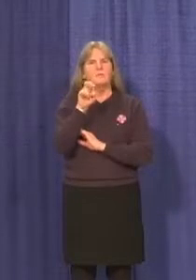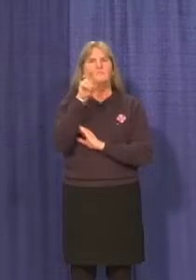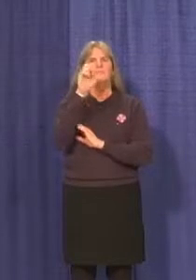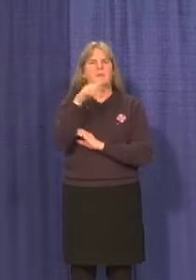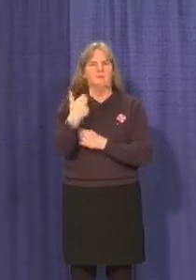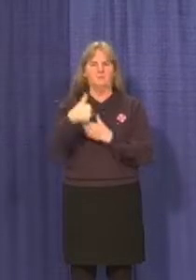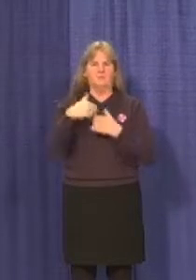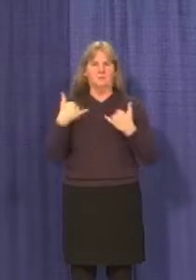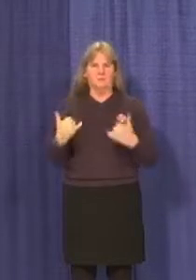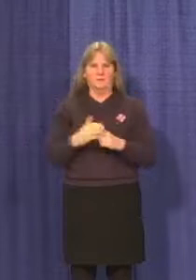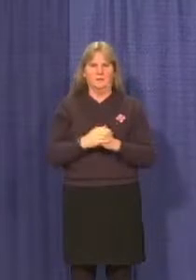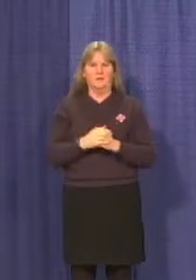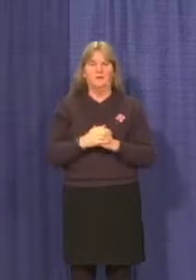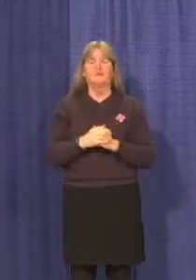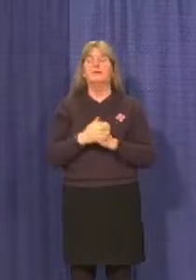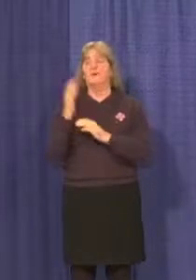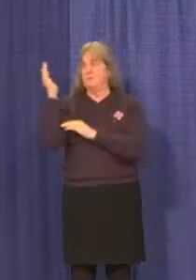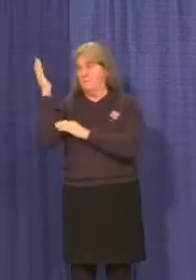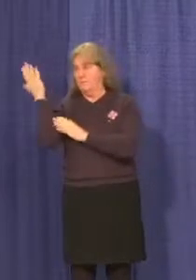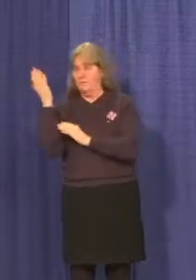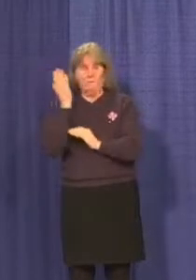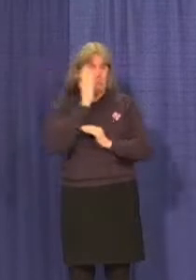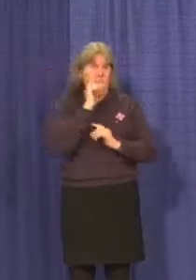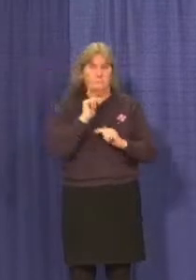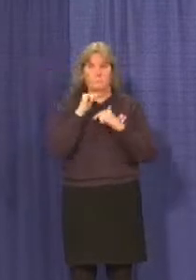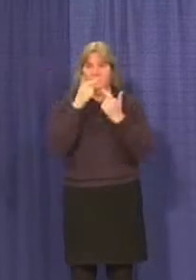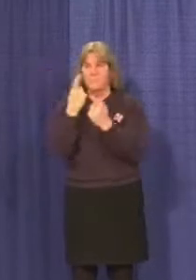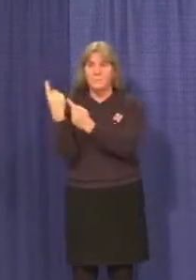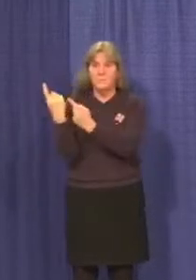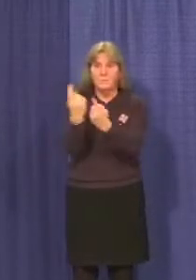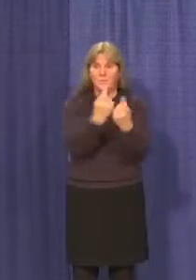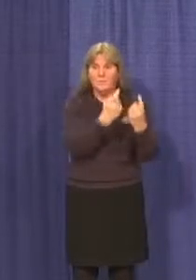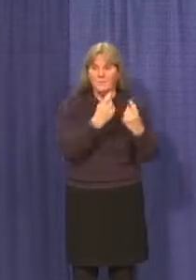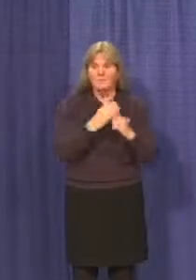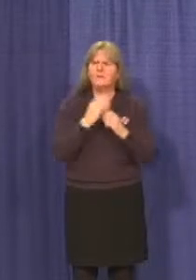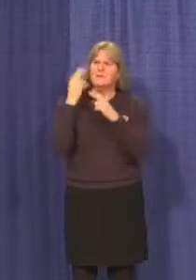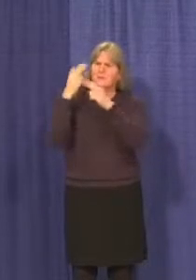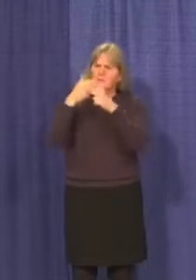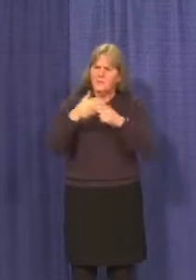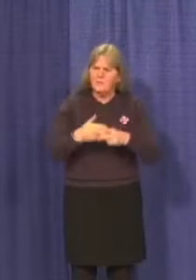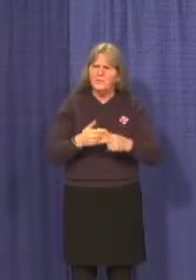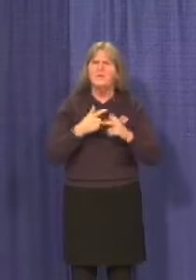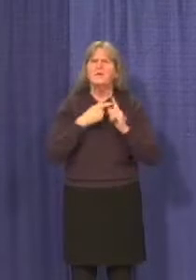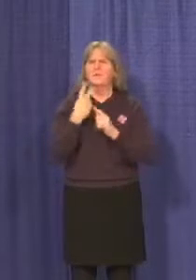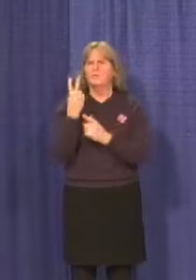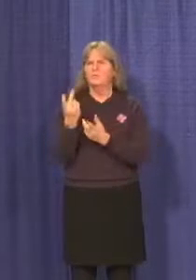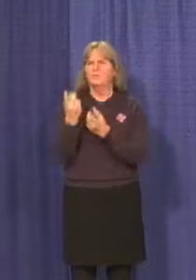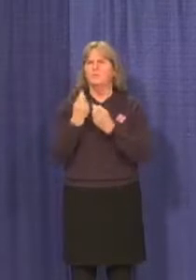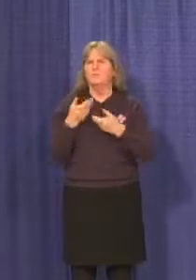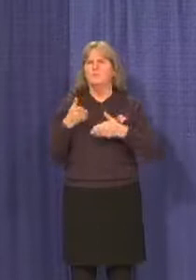directorate have joined us. Following speakers we will go to the phone lines were questions from reporters. We will call you by name and you